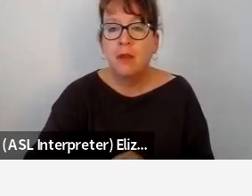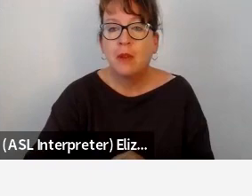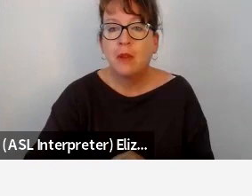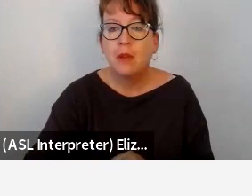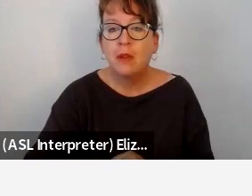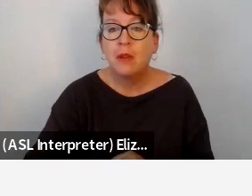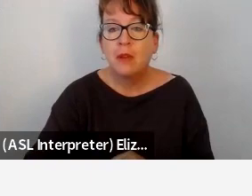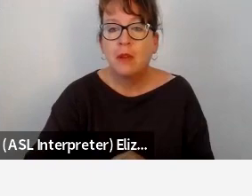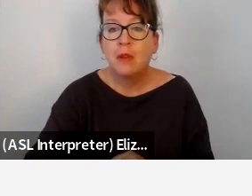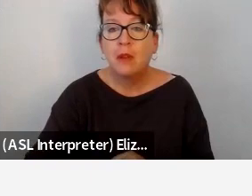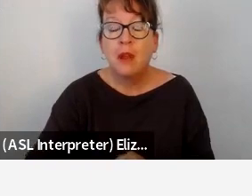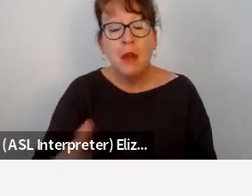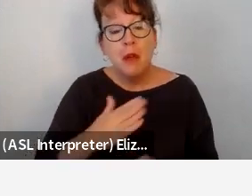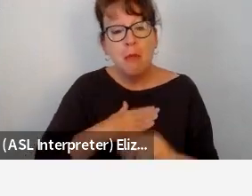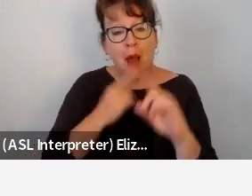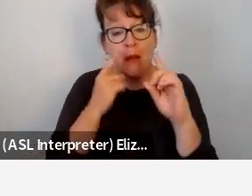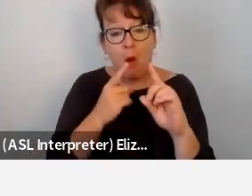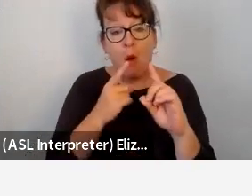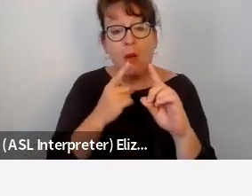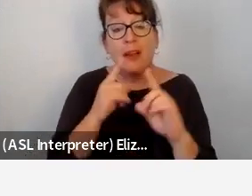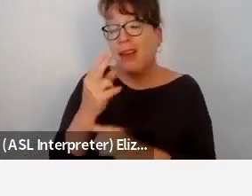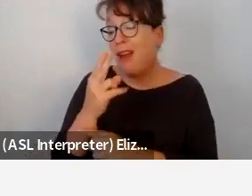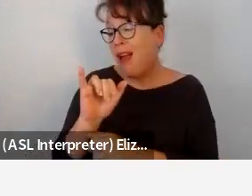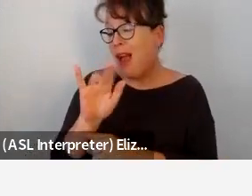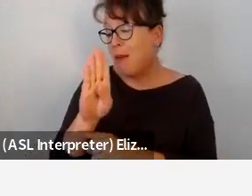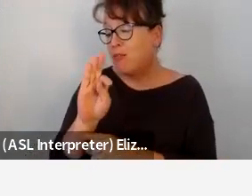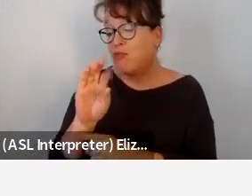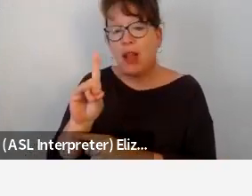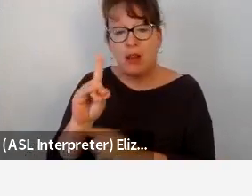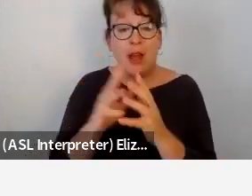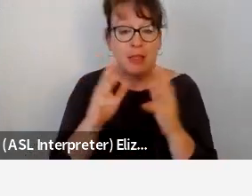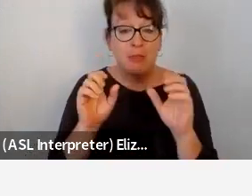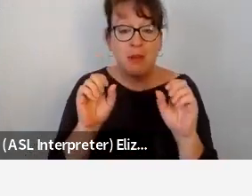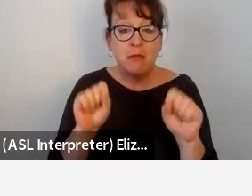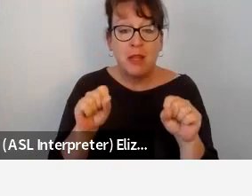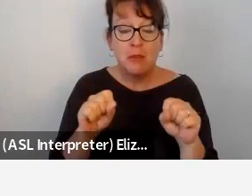that critical data for conducting inventories. For stakeholder collaboration and communication,